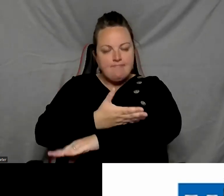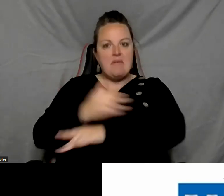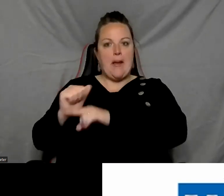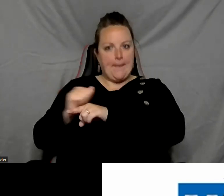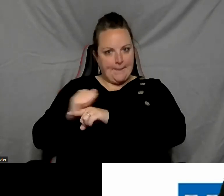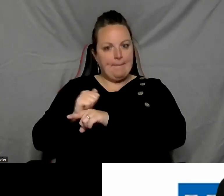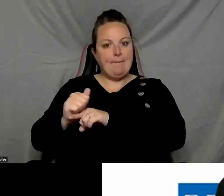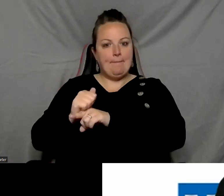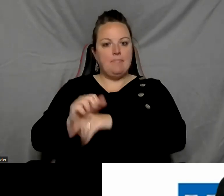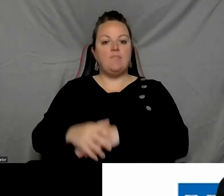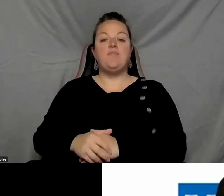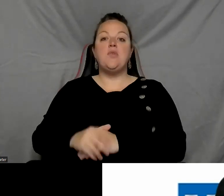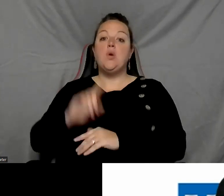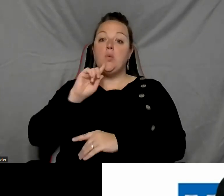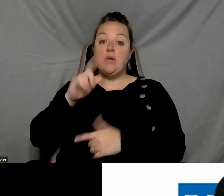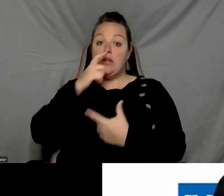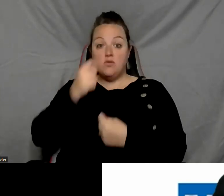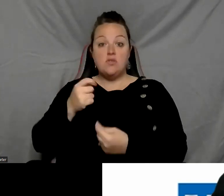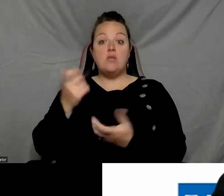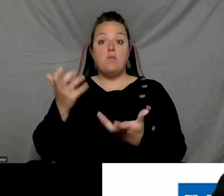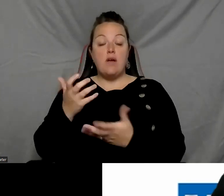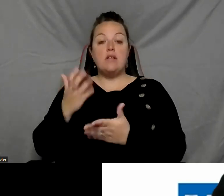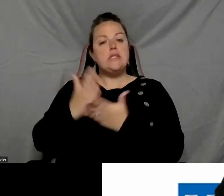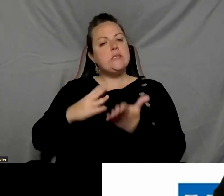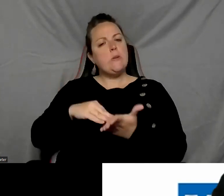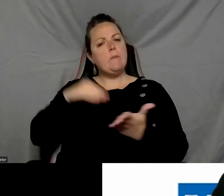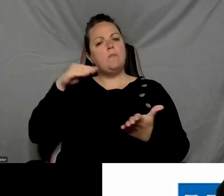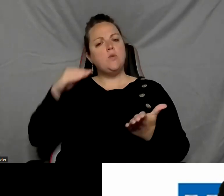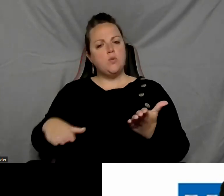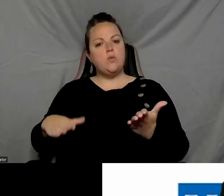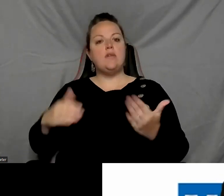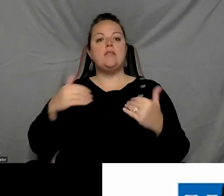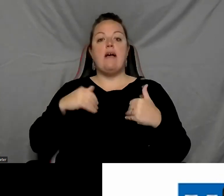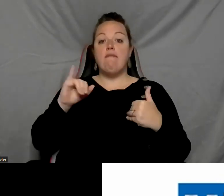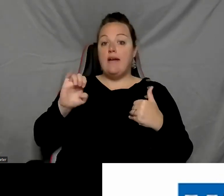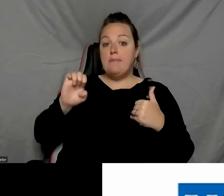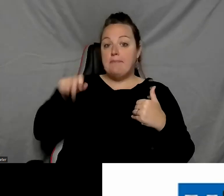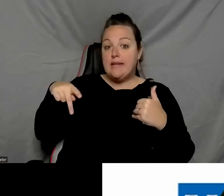And very interestingly, we have some of our students who know they have IEP. Or they meet